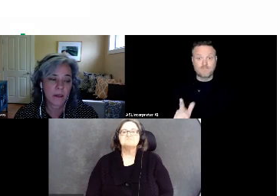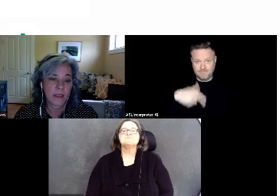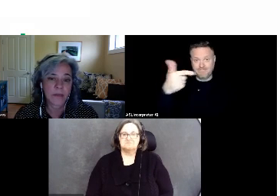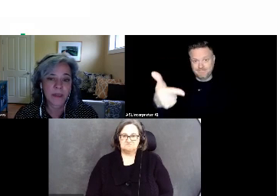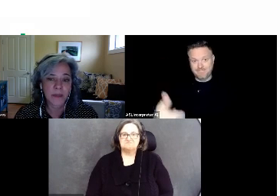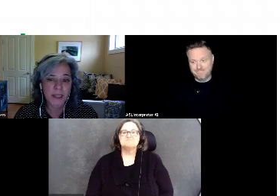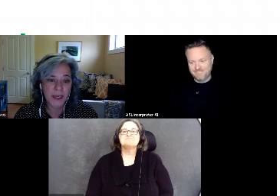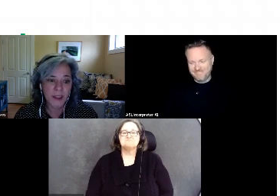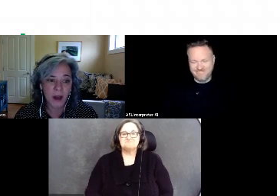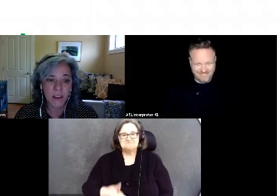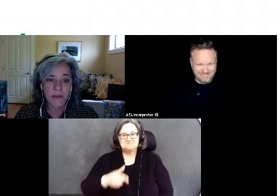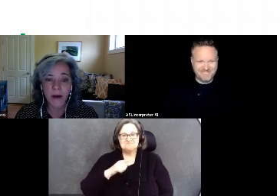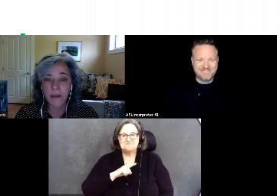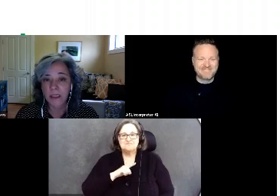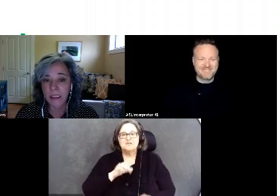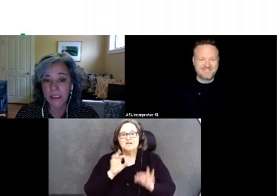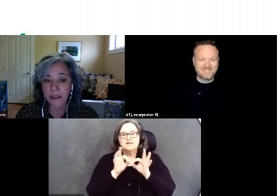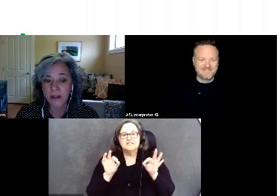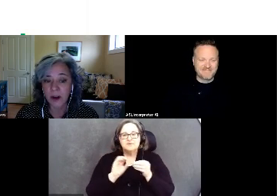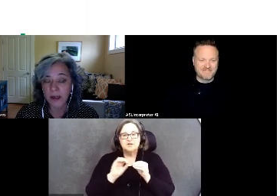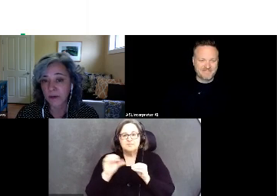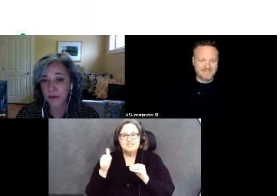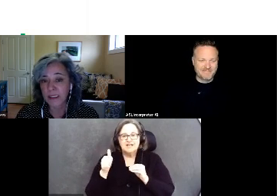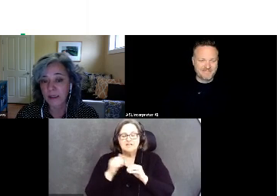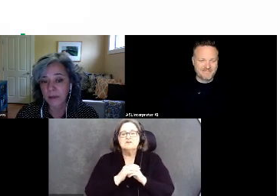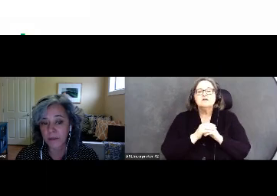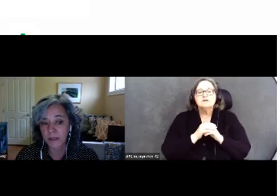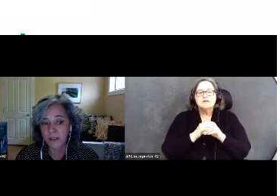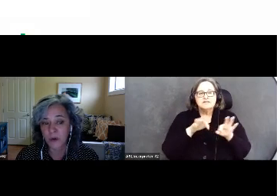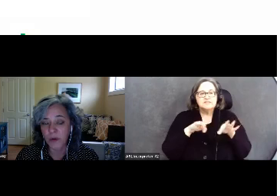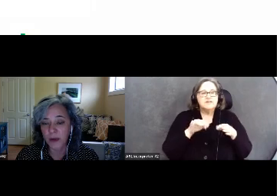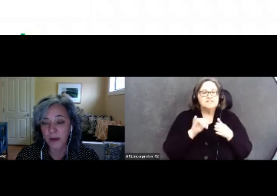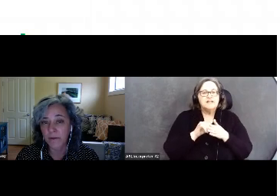Statement number ten talks about that these tiers are increasing levels of support. For